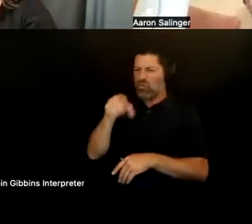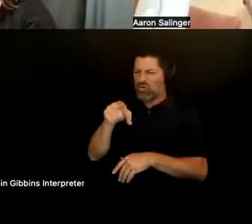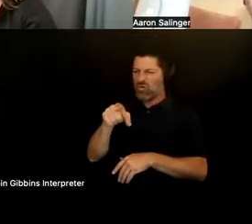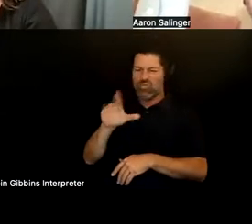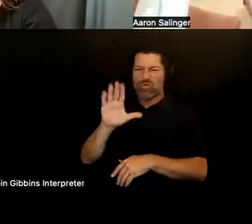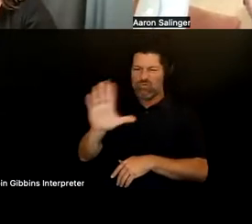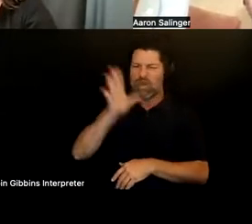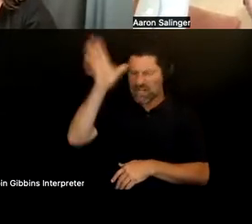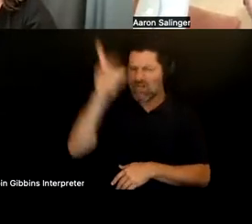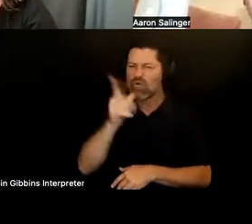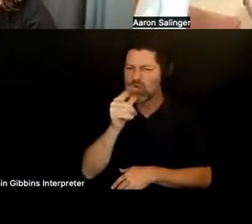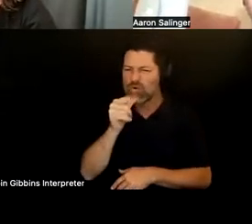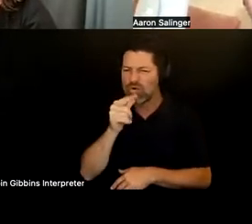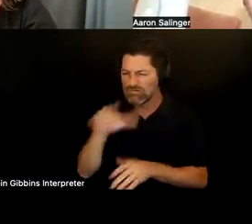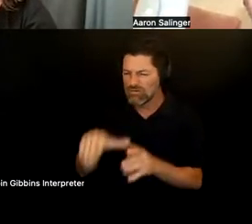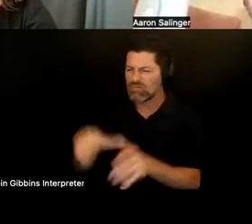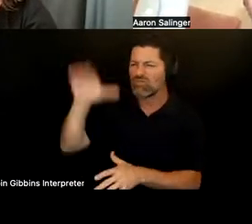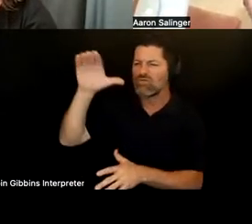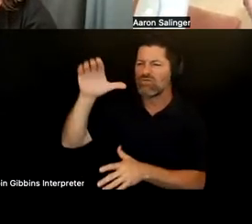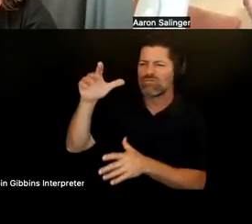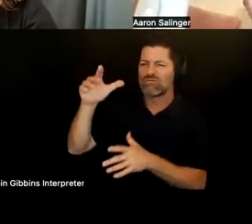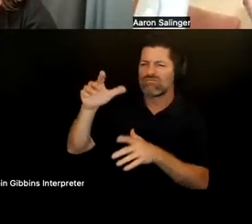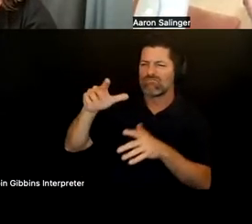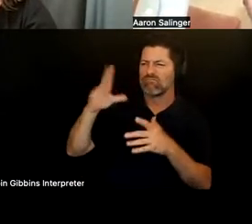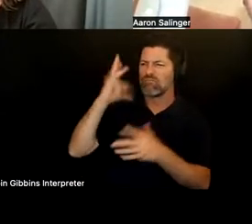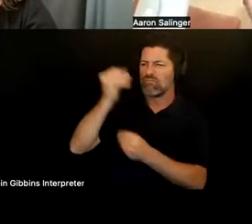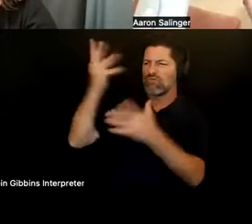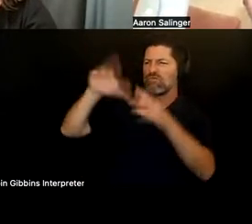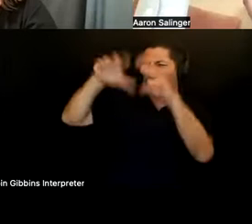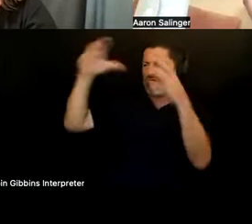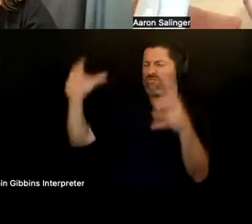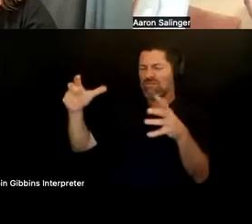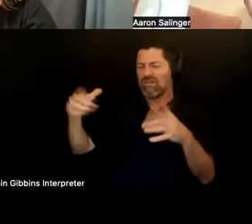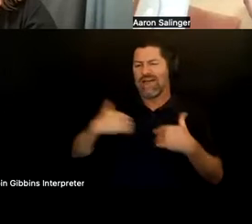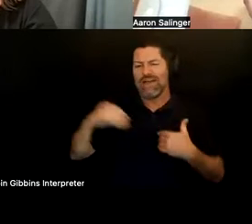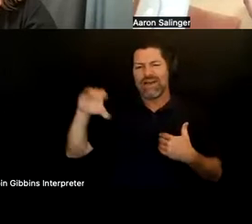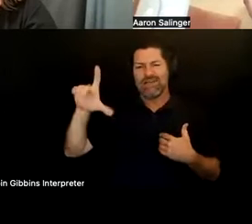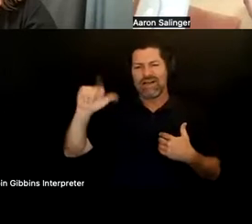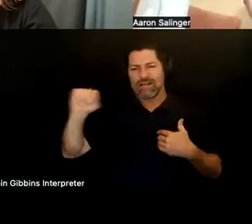and there's this whole thing about class right, and there's this whole thing about right how